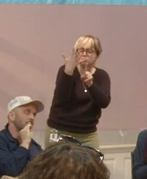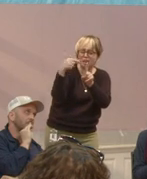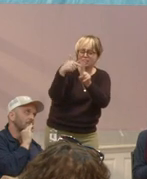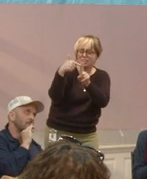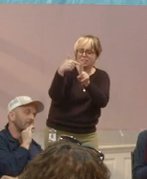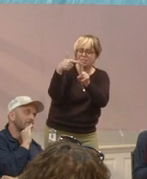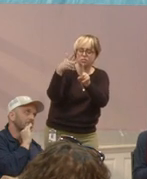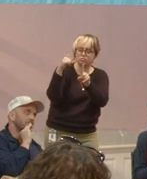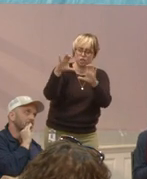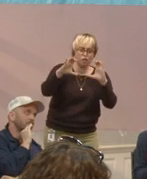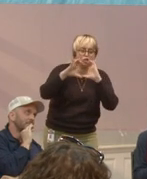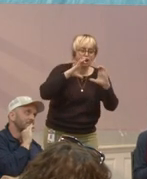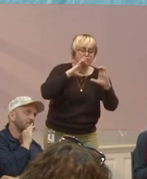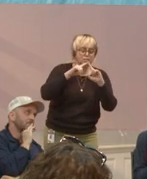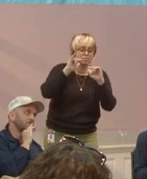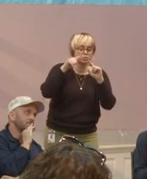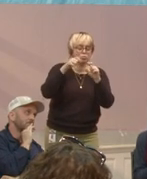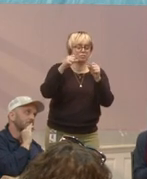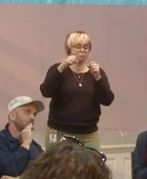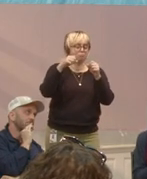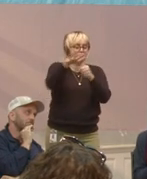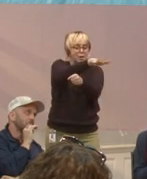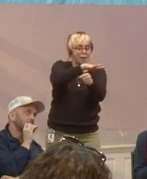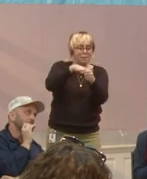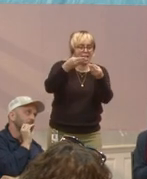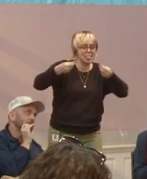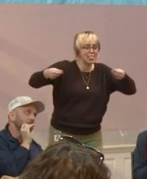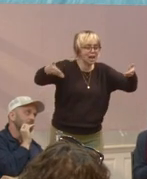is a conversation with space and land. And, you know, we have